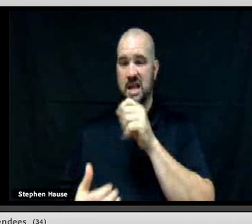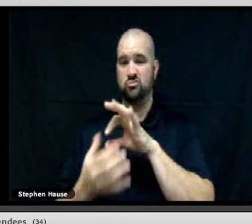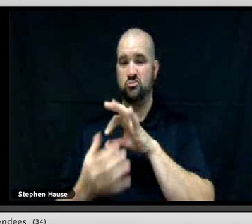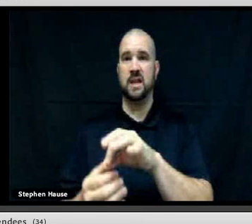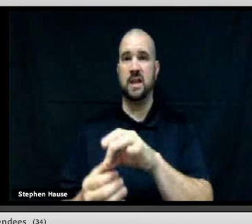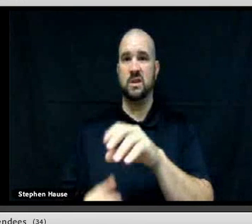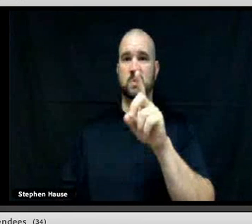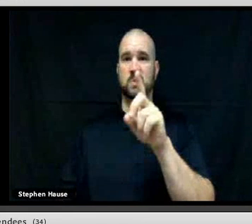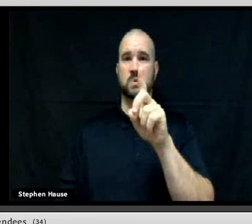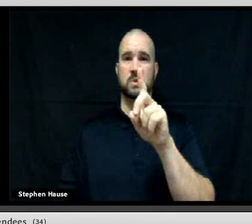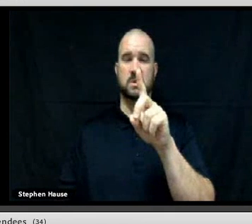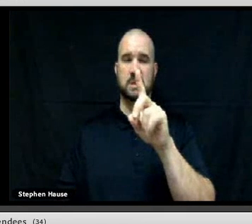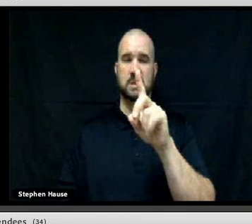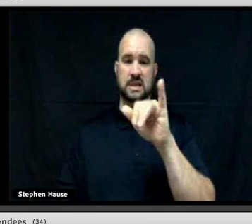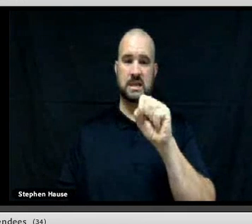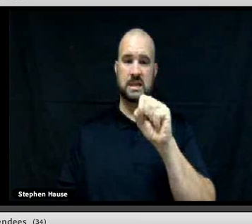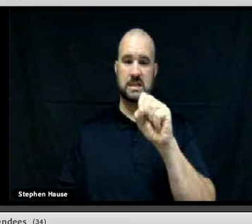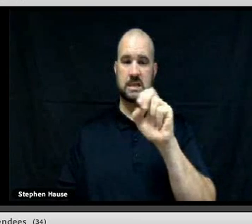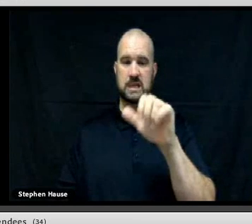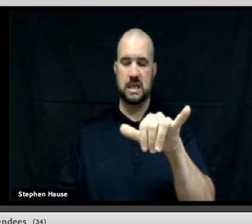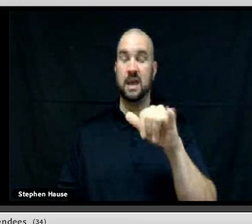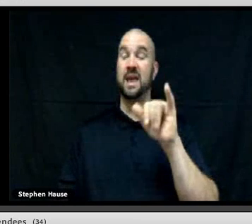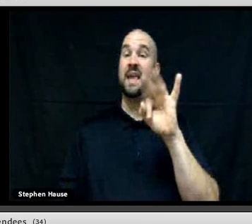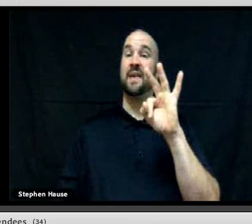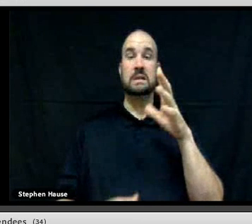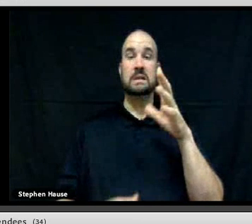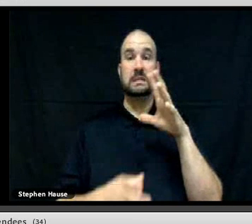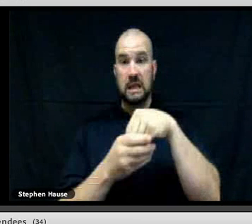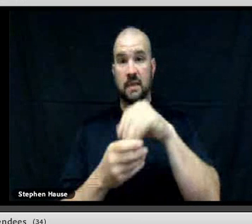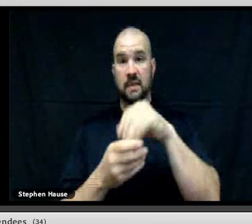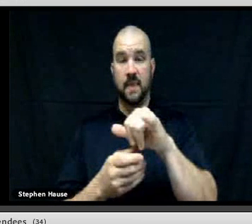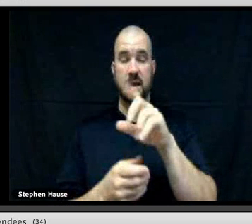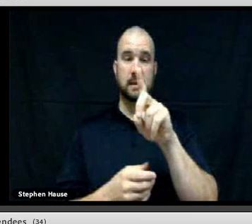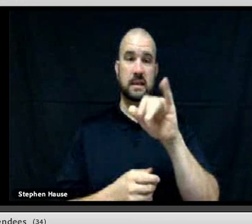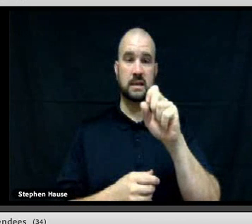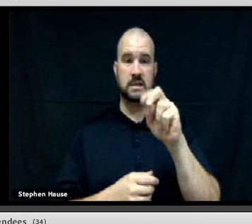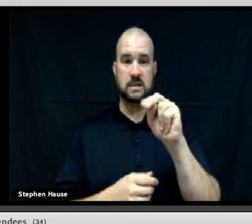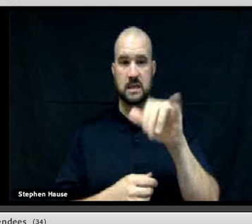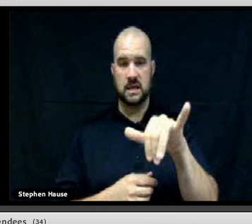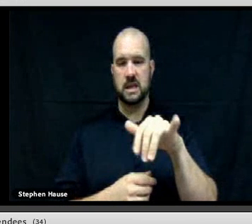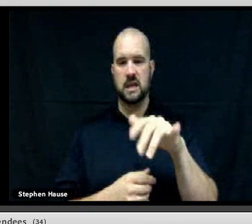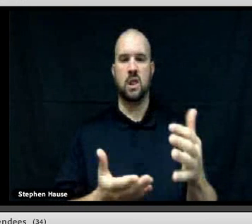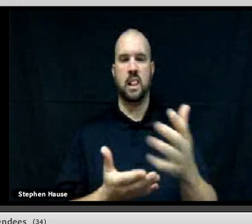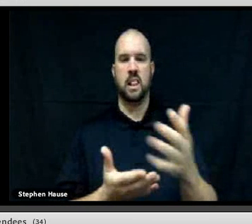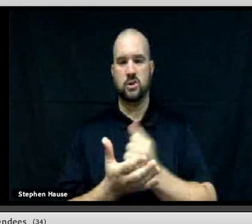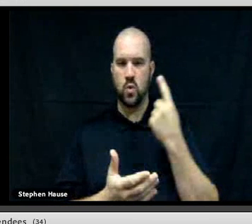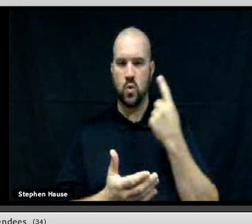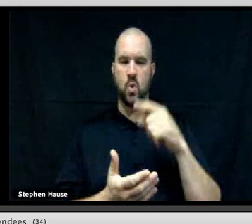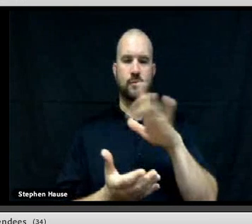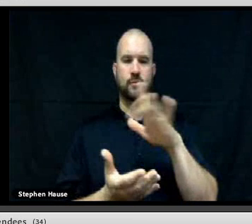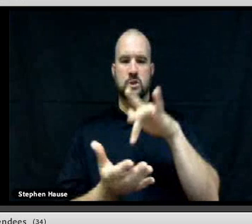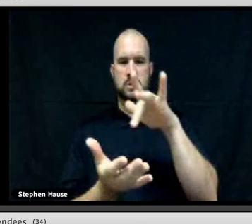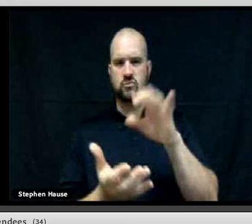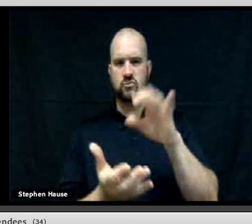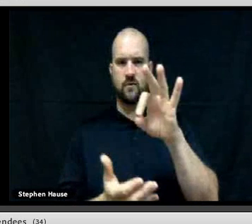or in a collection related to Central Florida, um, you don't want to use a blanket subject heading, because then users are going to get